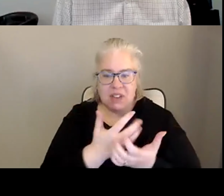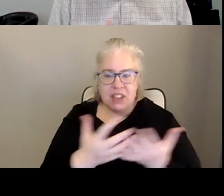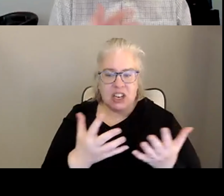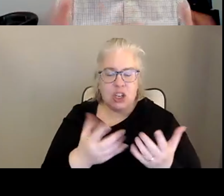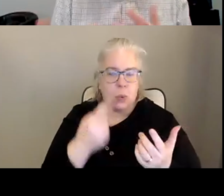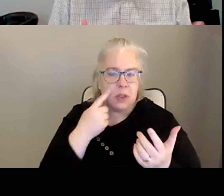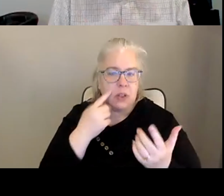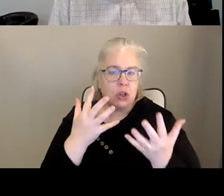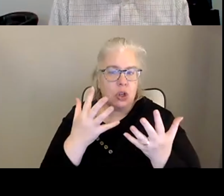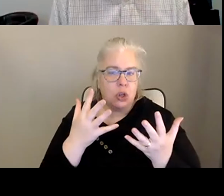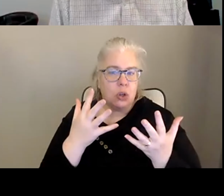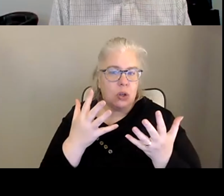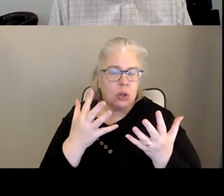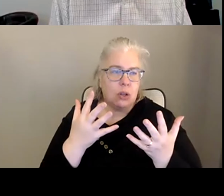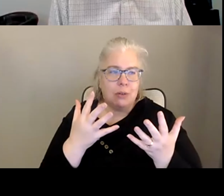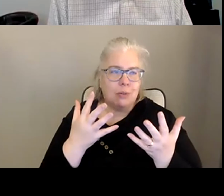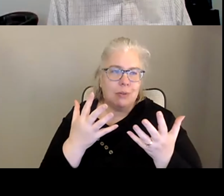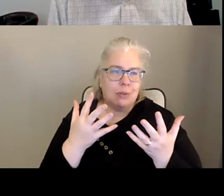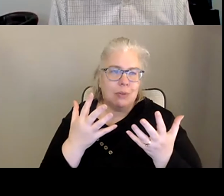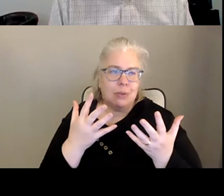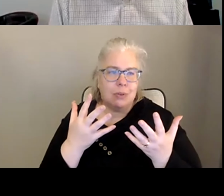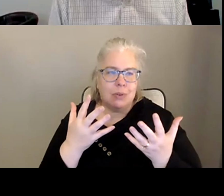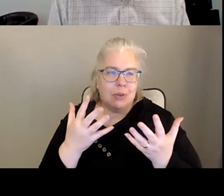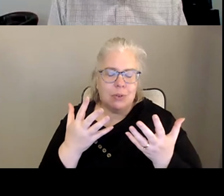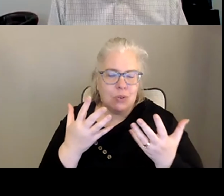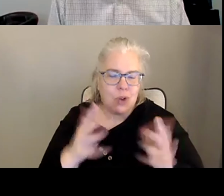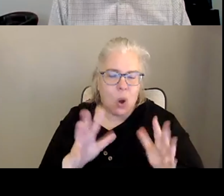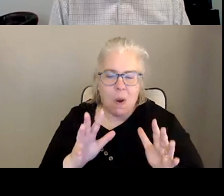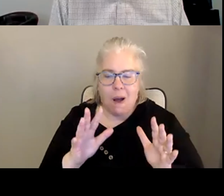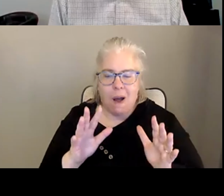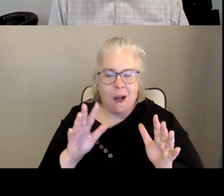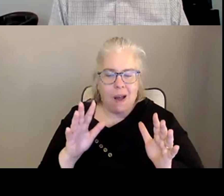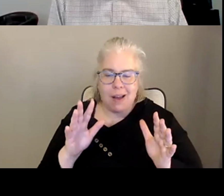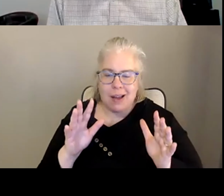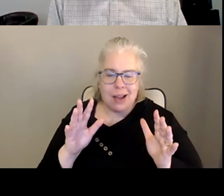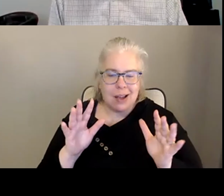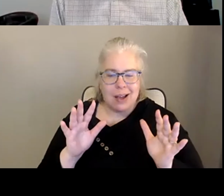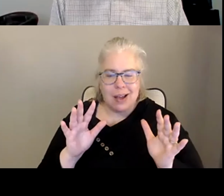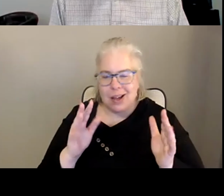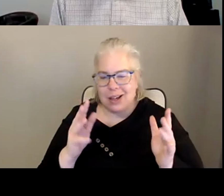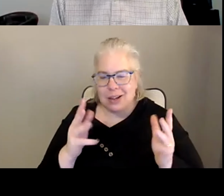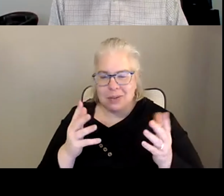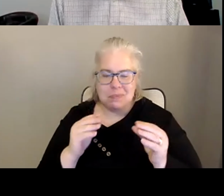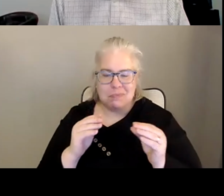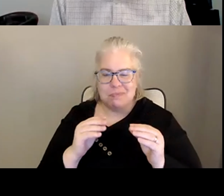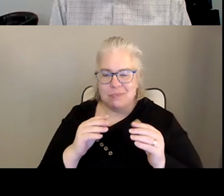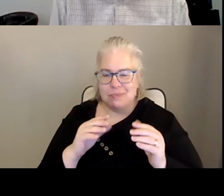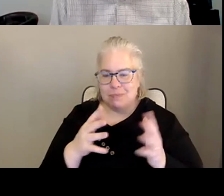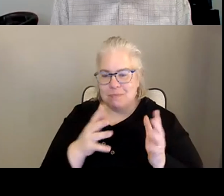the casual translation. It wouldn't seem like the machine translation or the fourth grader translation.